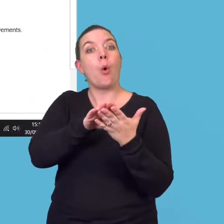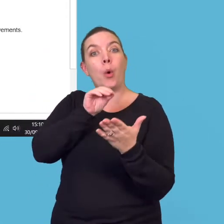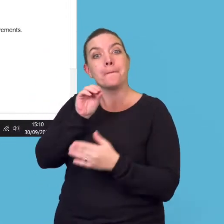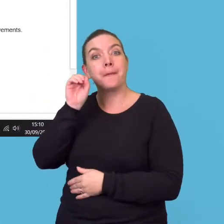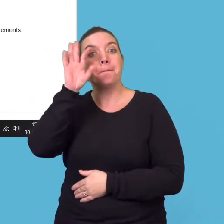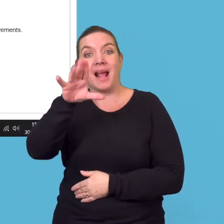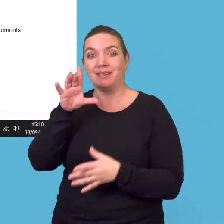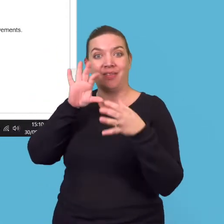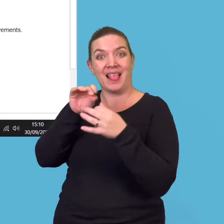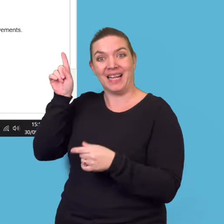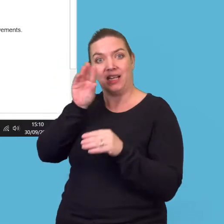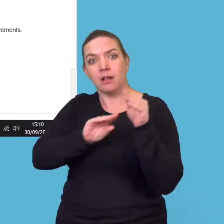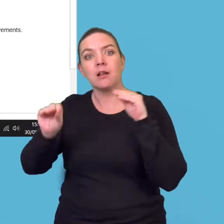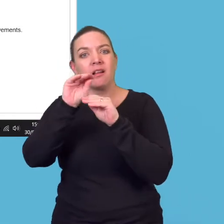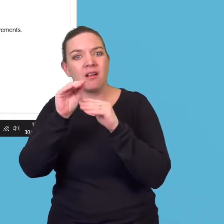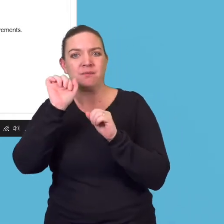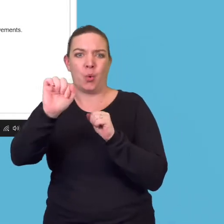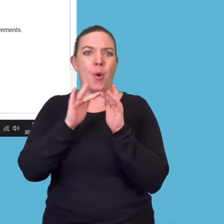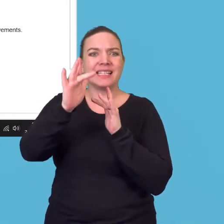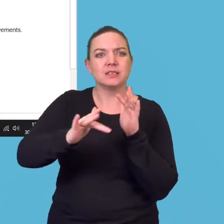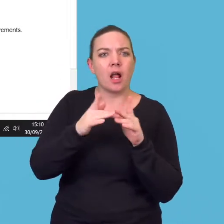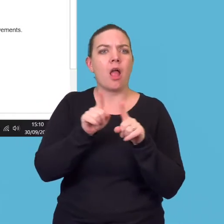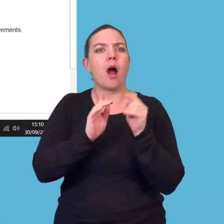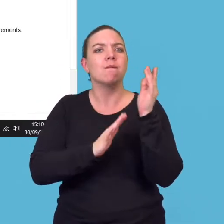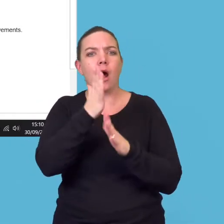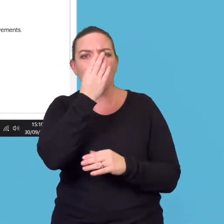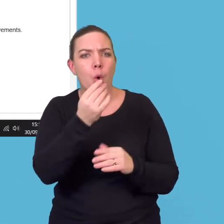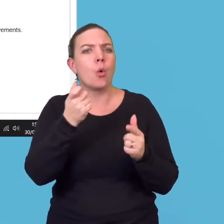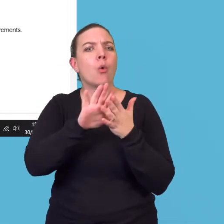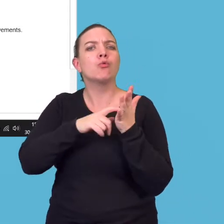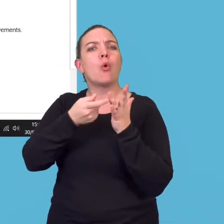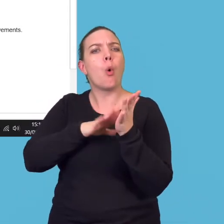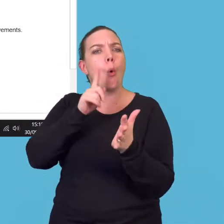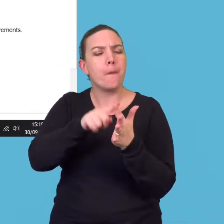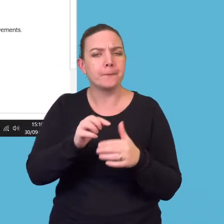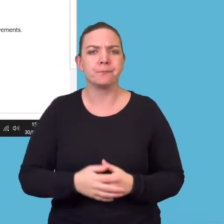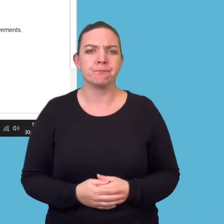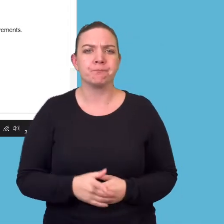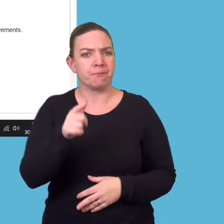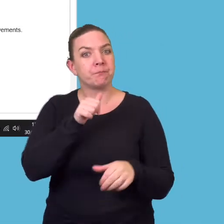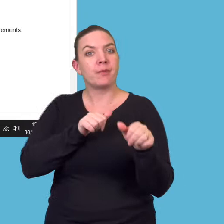joining a live session 5-10 minutes before the workshop starts, in case you have any technological difficulties.